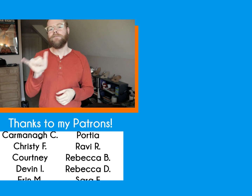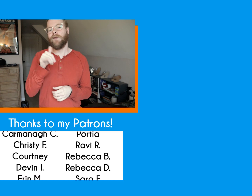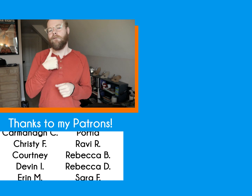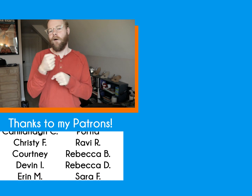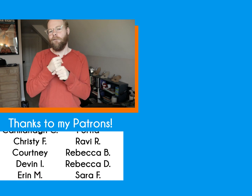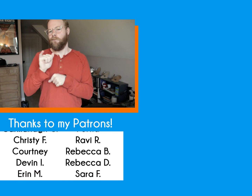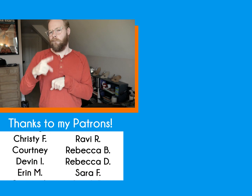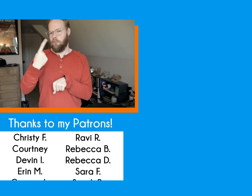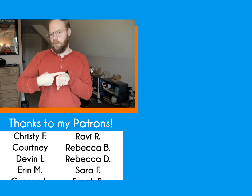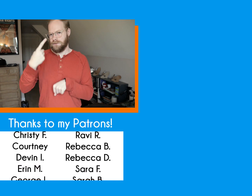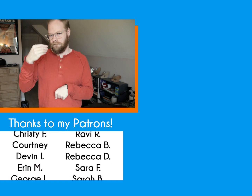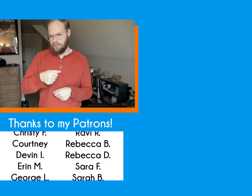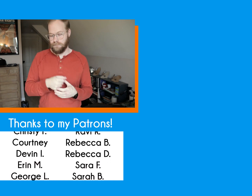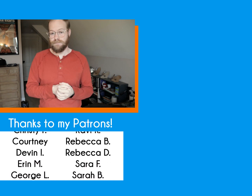I also have Ko-fi, which is one-time.